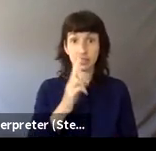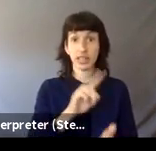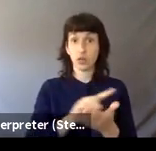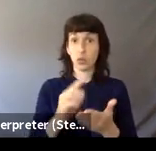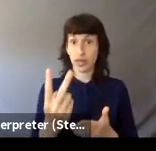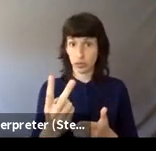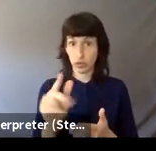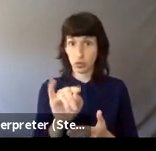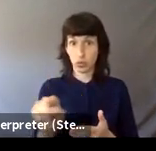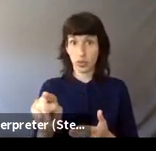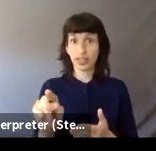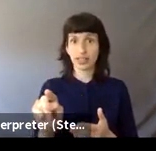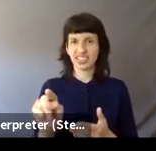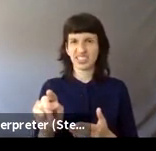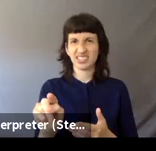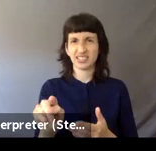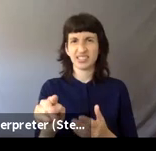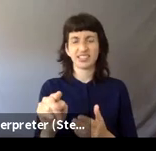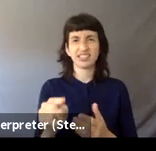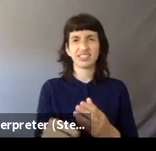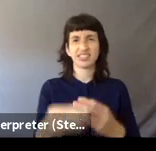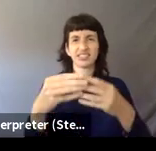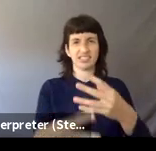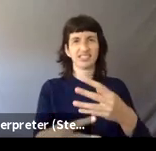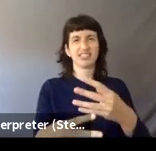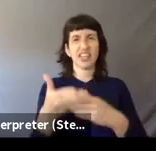We're going to go back into create and we're going to say quiz.